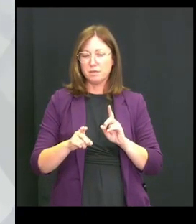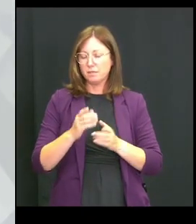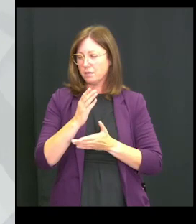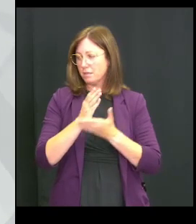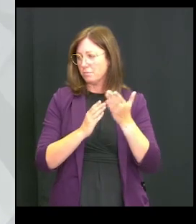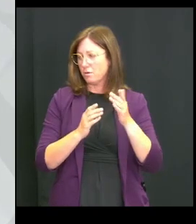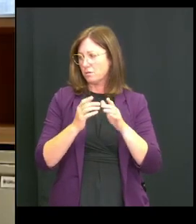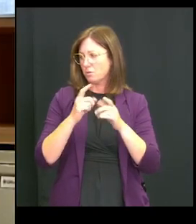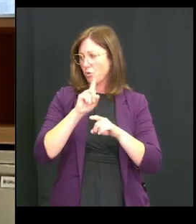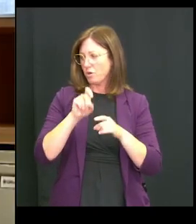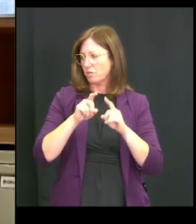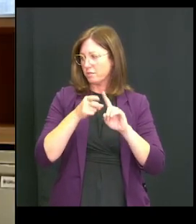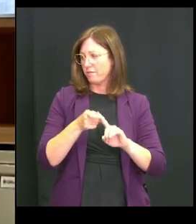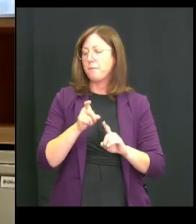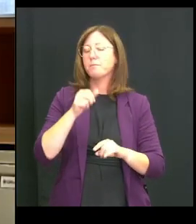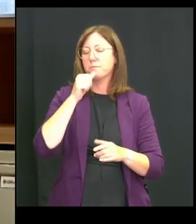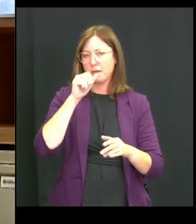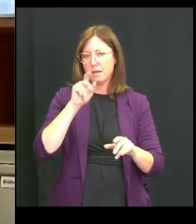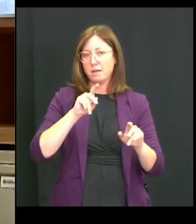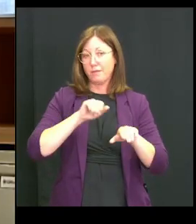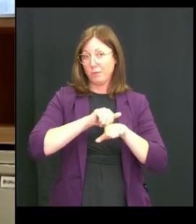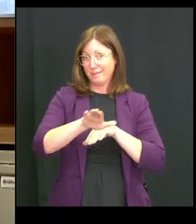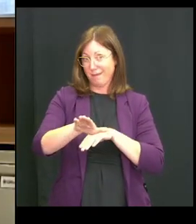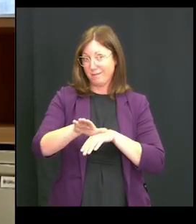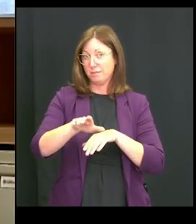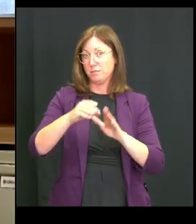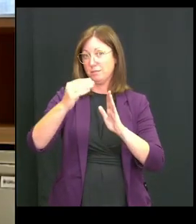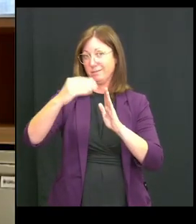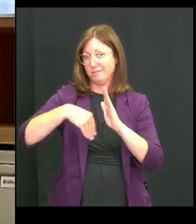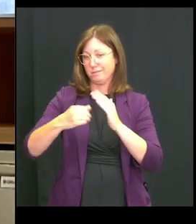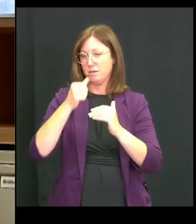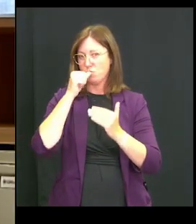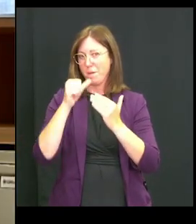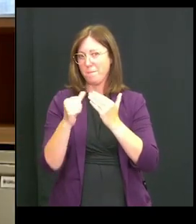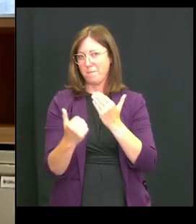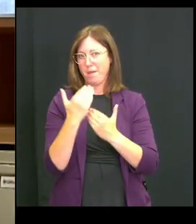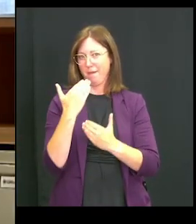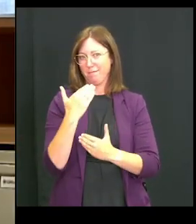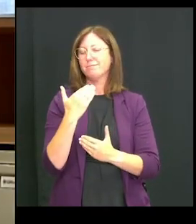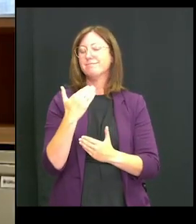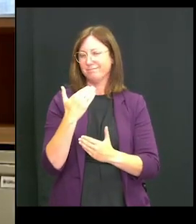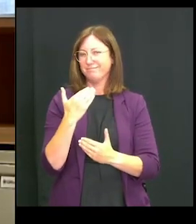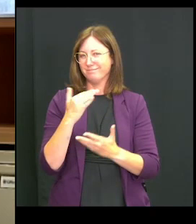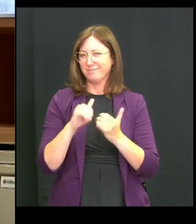just because of how researchers structured the survey early on.